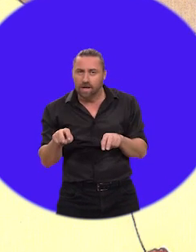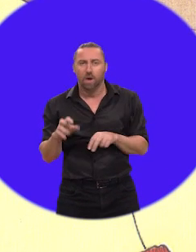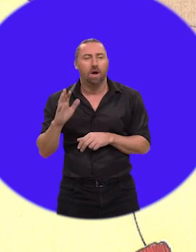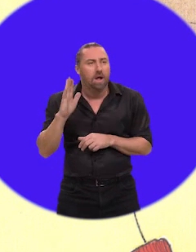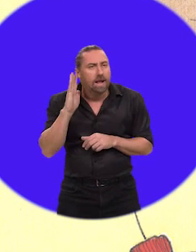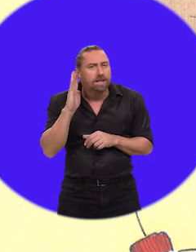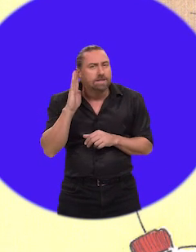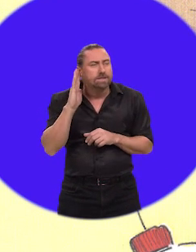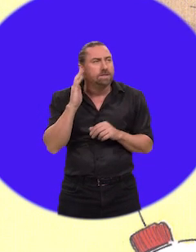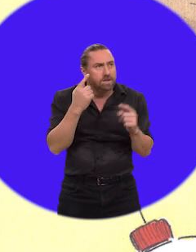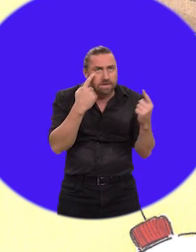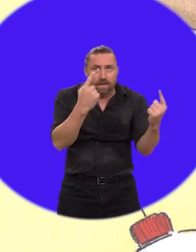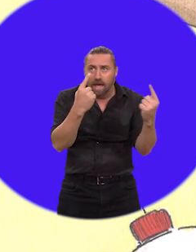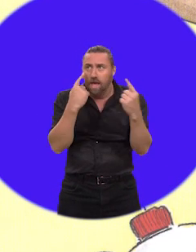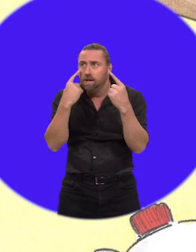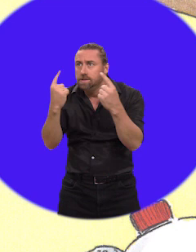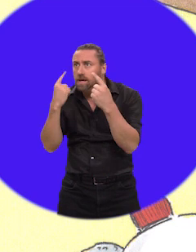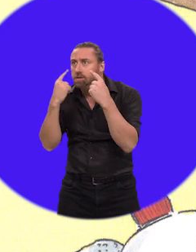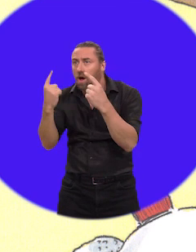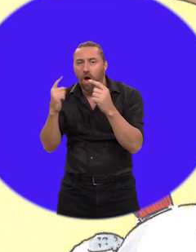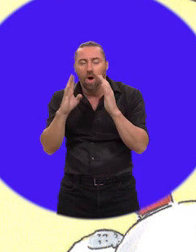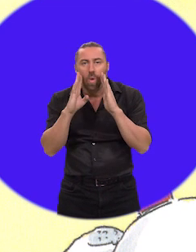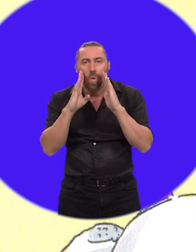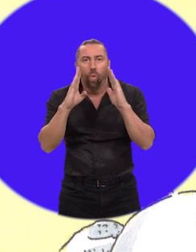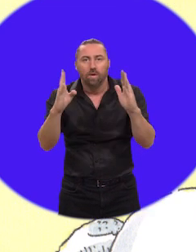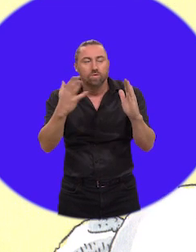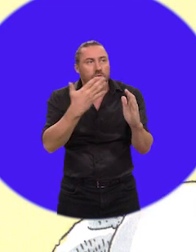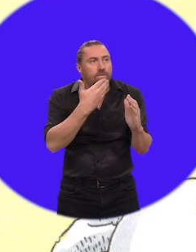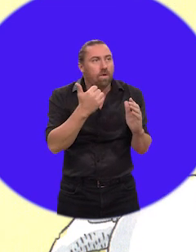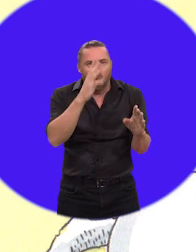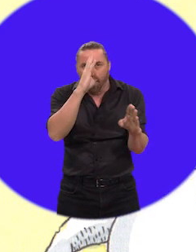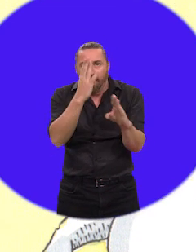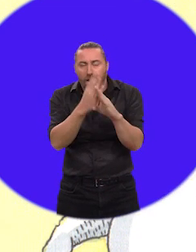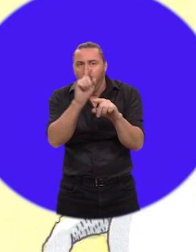and listened for all the small, wonderful things, that lay hidden in the world.